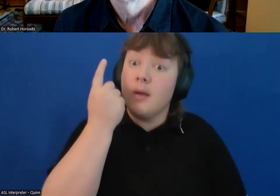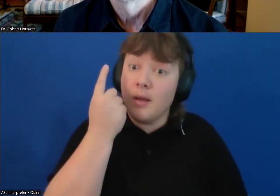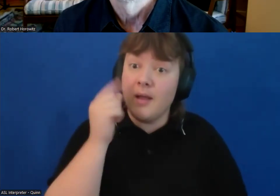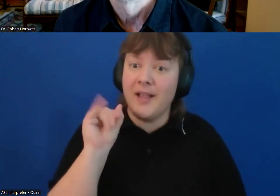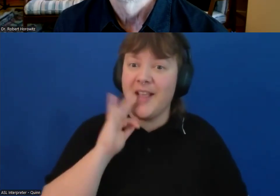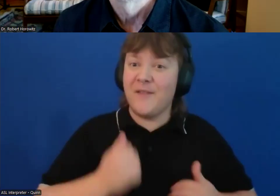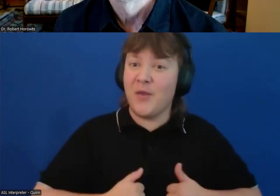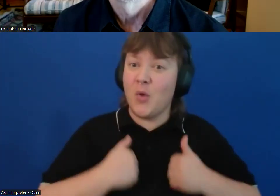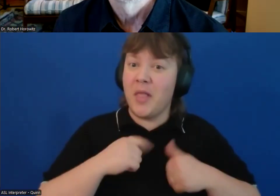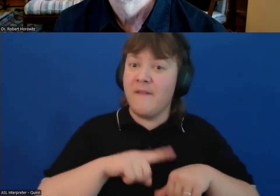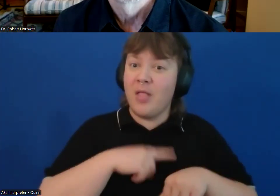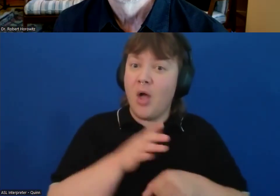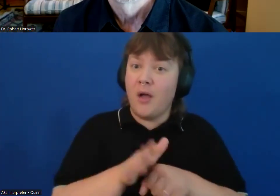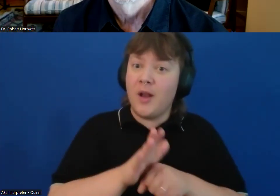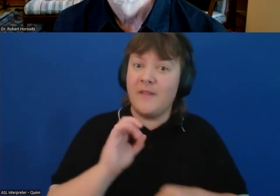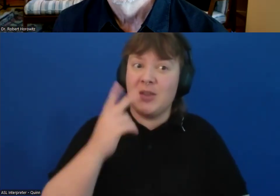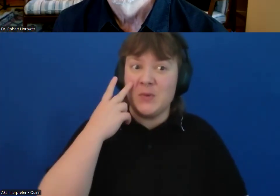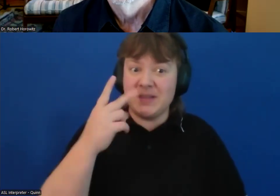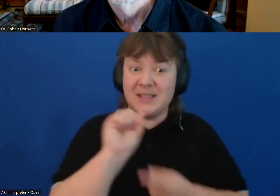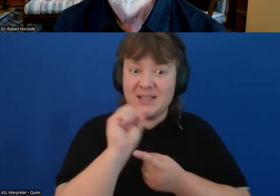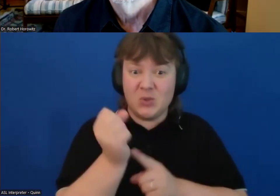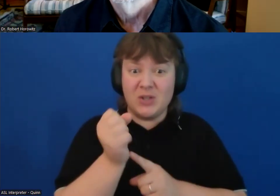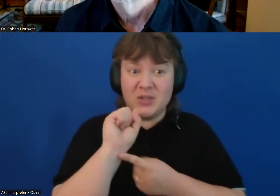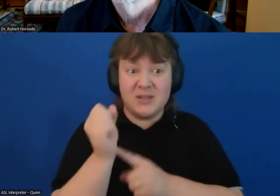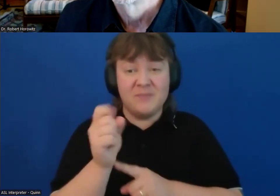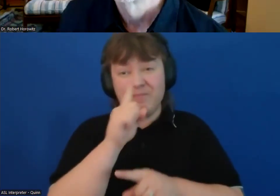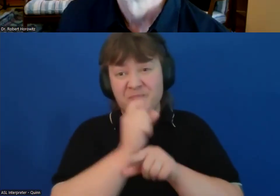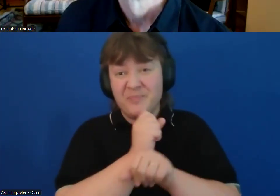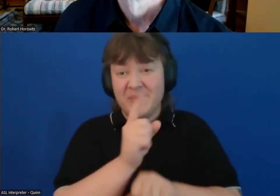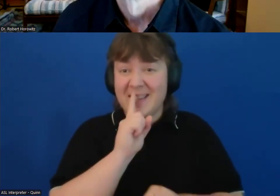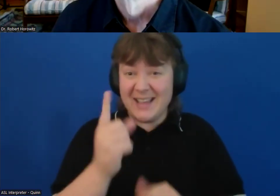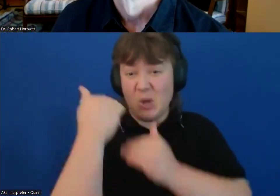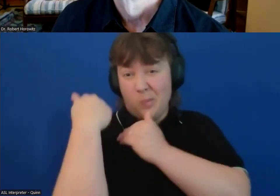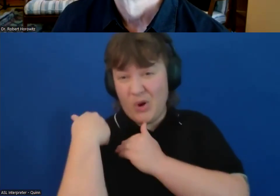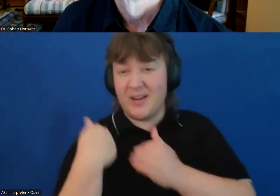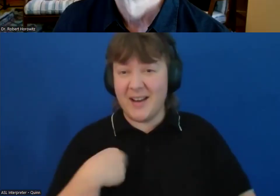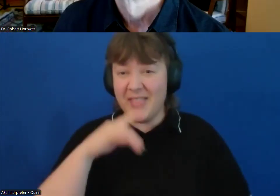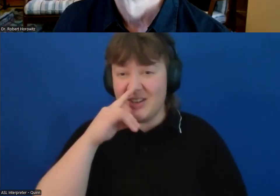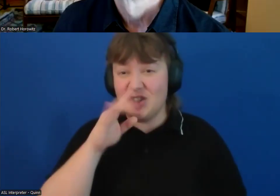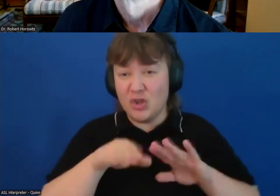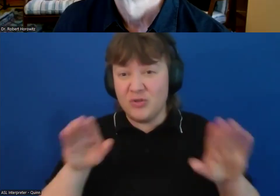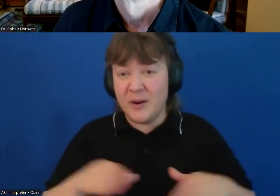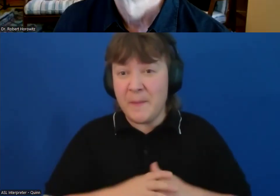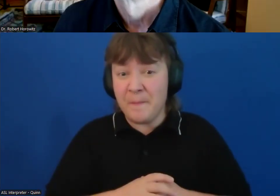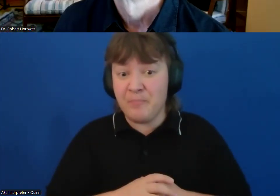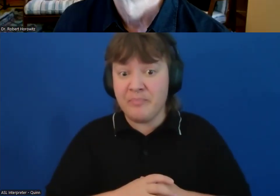long enough, you will see situations where it is a burden on those kids. And I don't know that it's